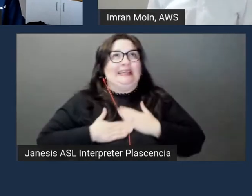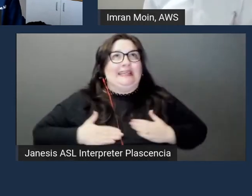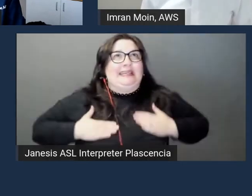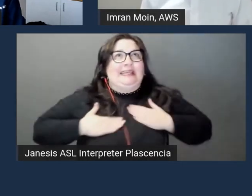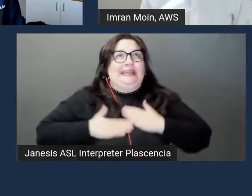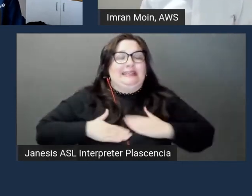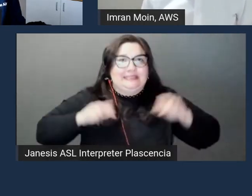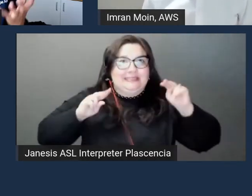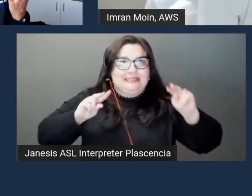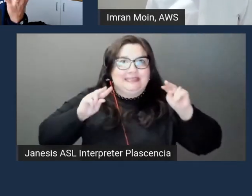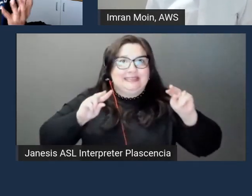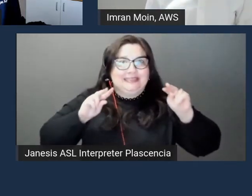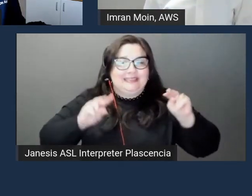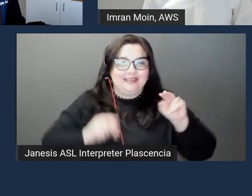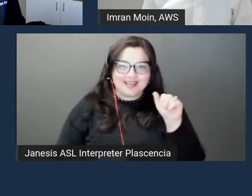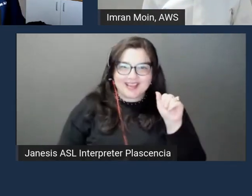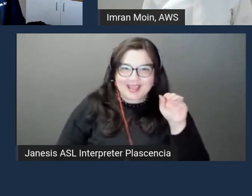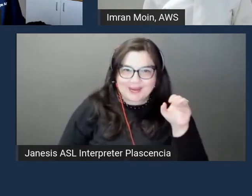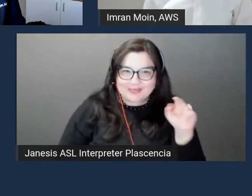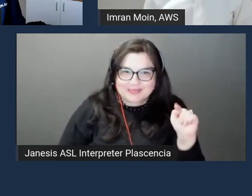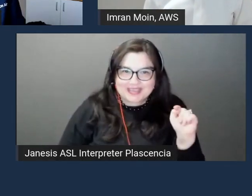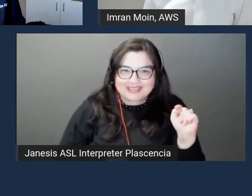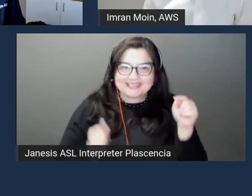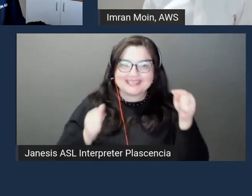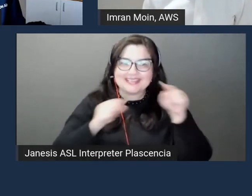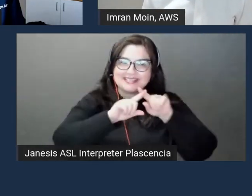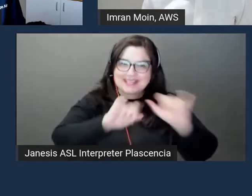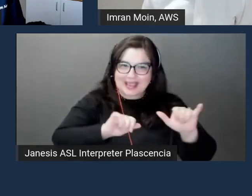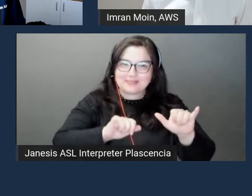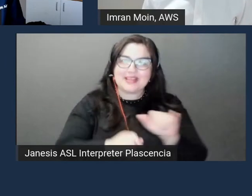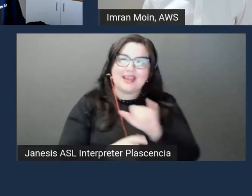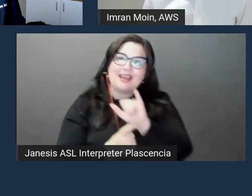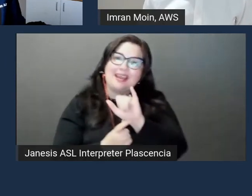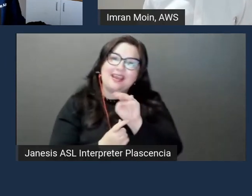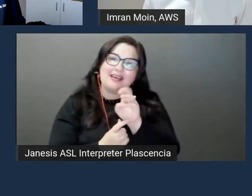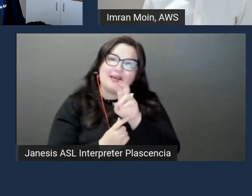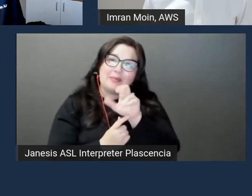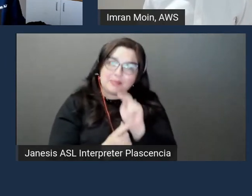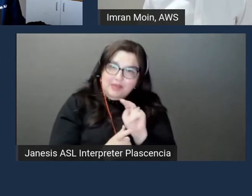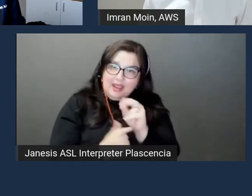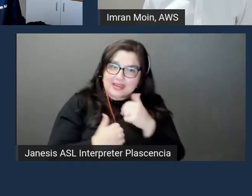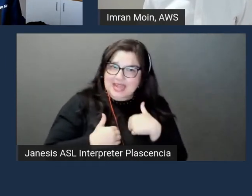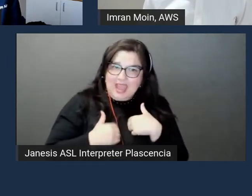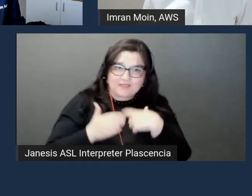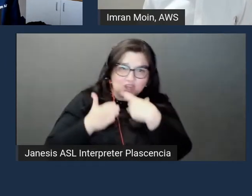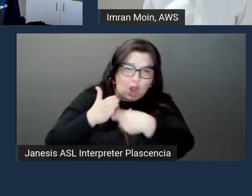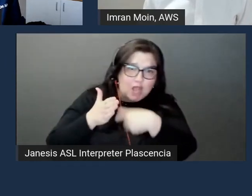While Amit is doing this, maybe Imran, you can mention, do we have a publicly available cost of the device?